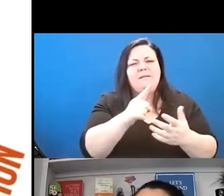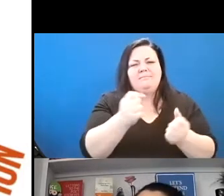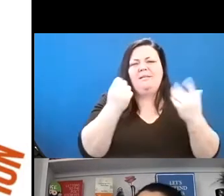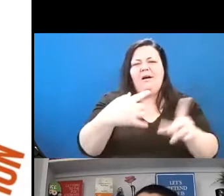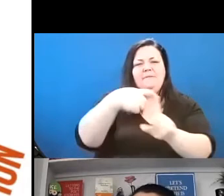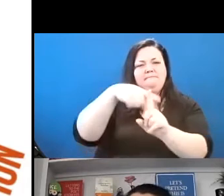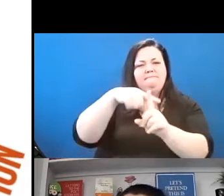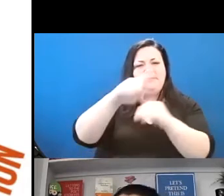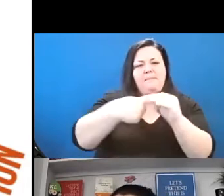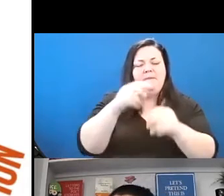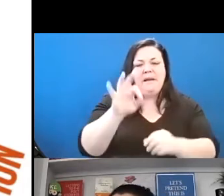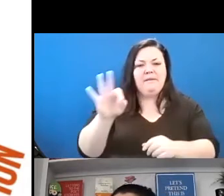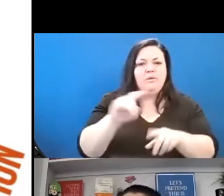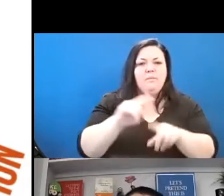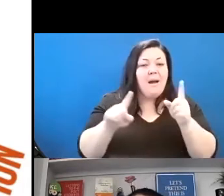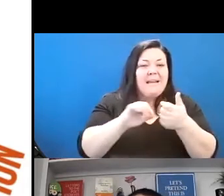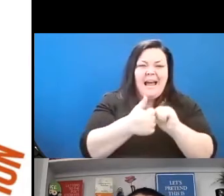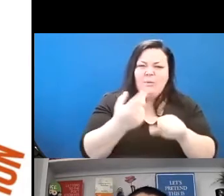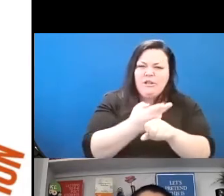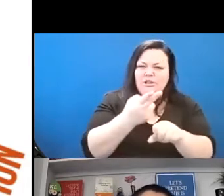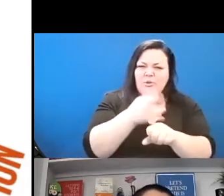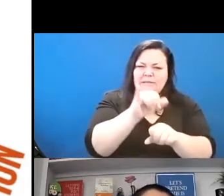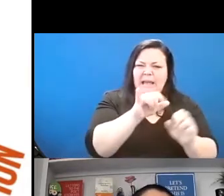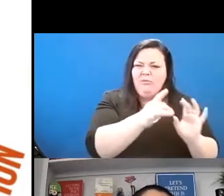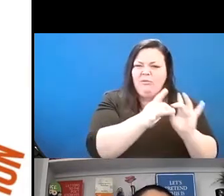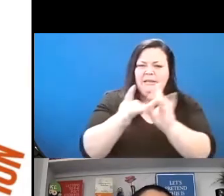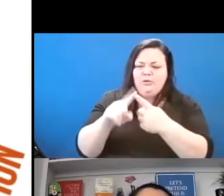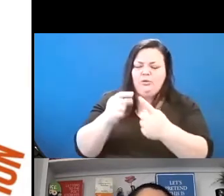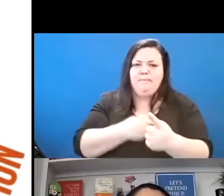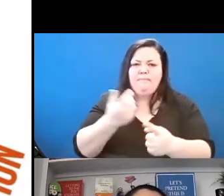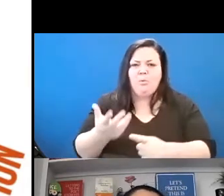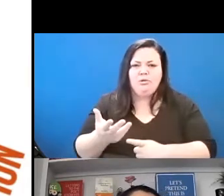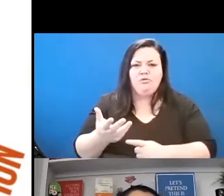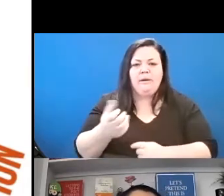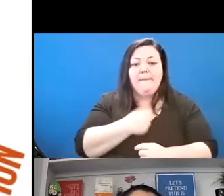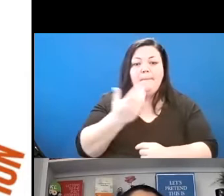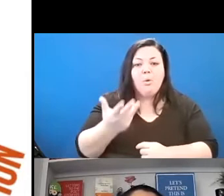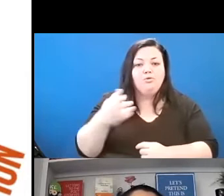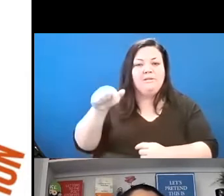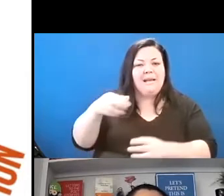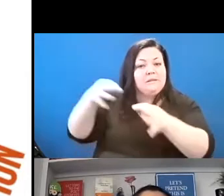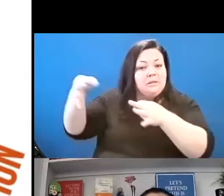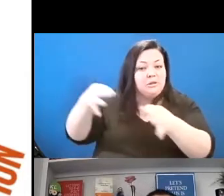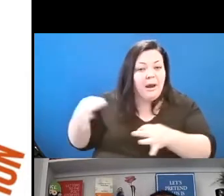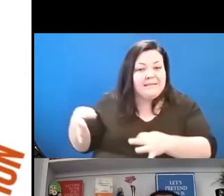do we use that when we talk about poetry which is an anti-classic poetry which is not really a part